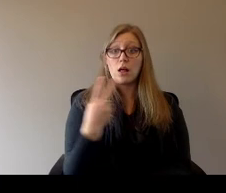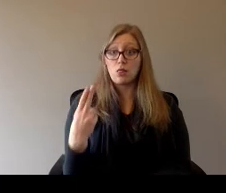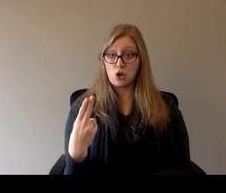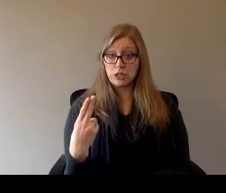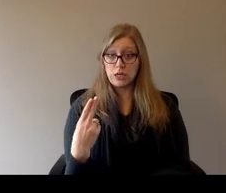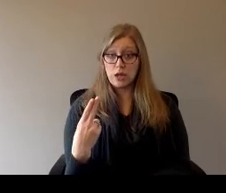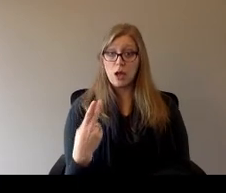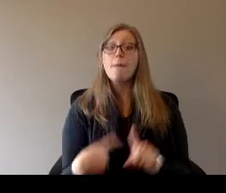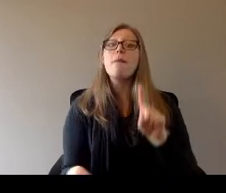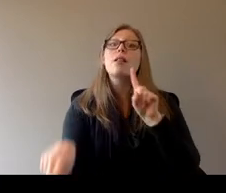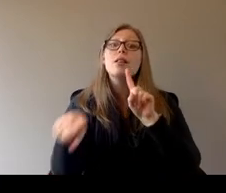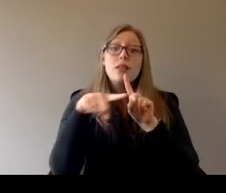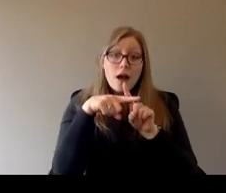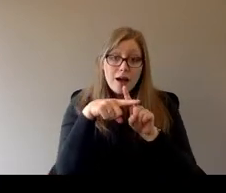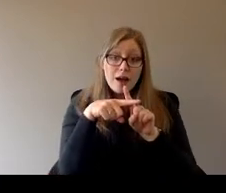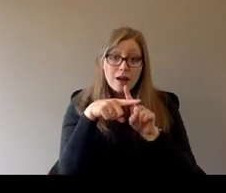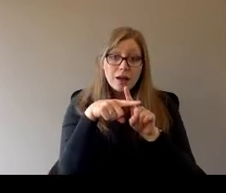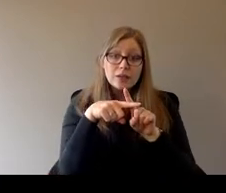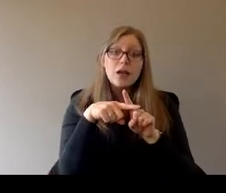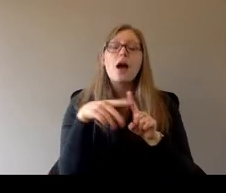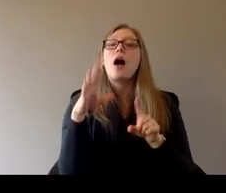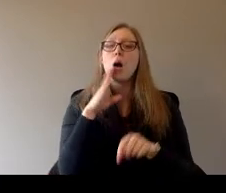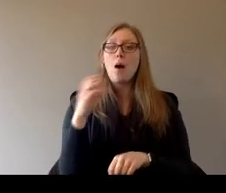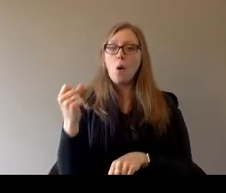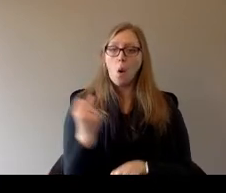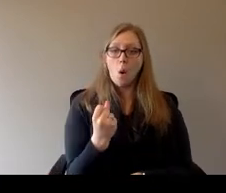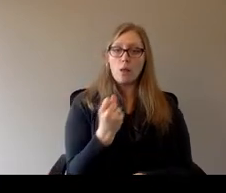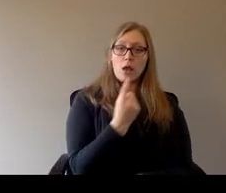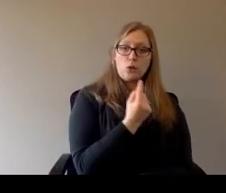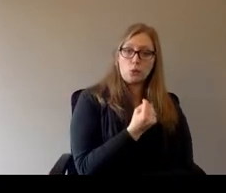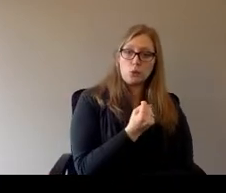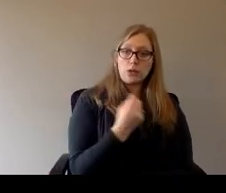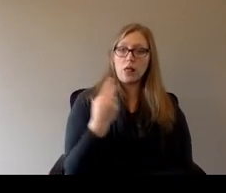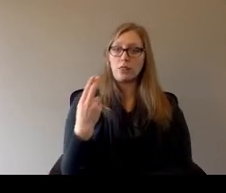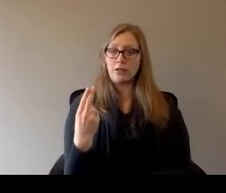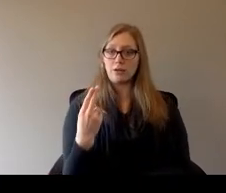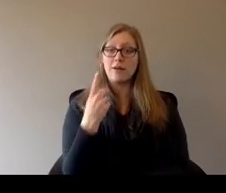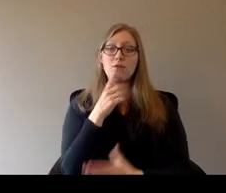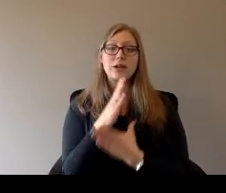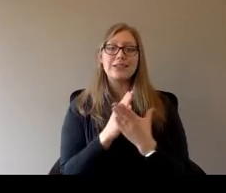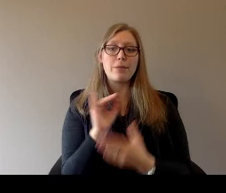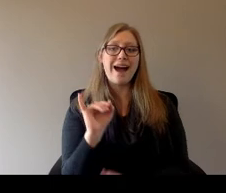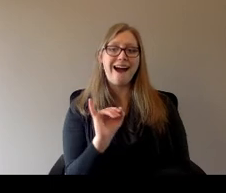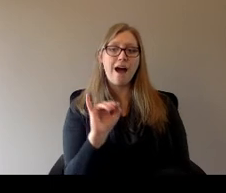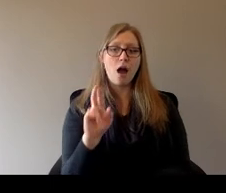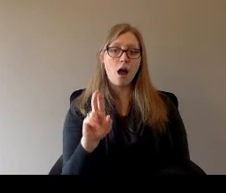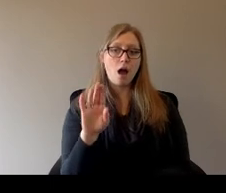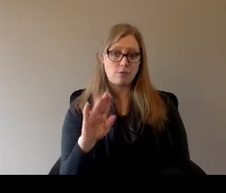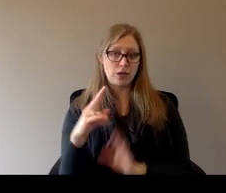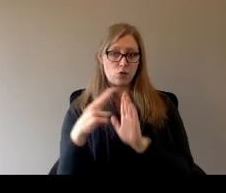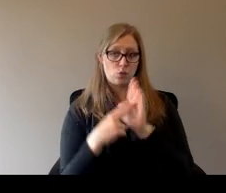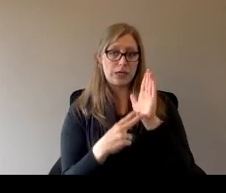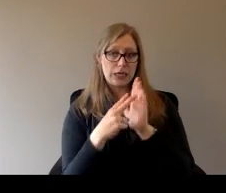And I'm also going to reserve Tuesdays and Thursdays to do some IRB, reading, independent reading.